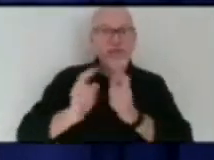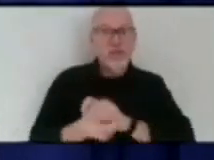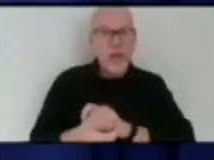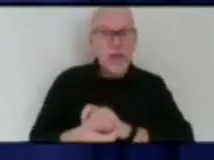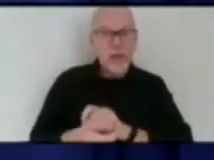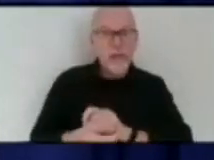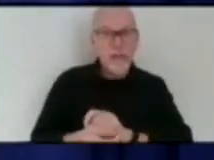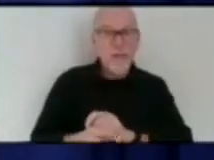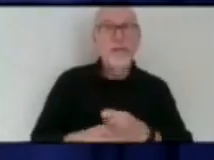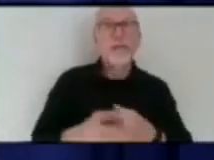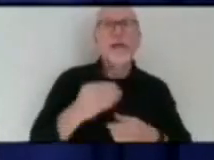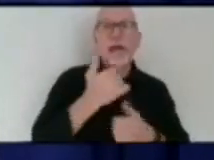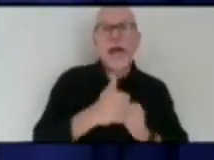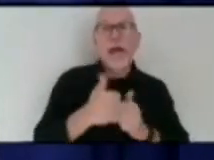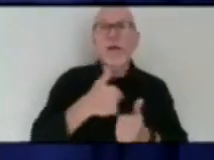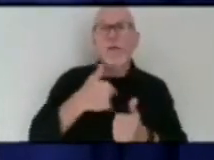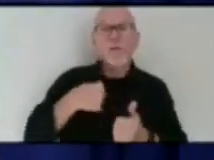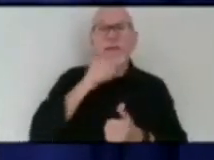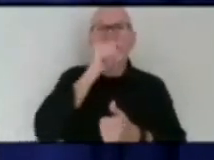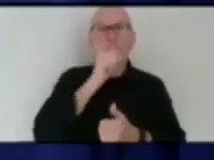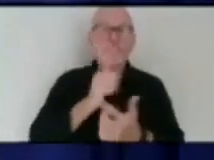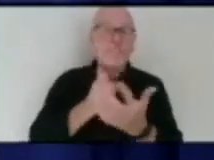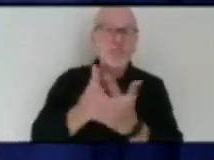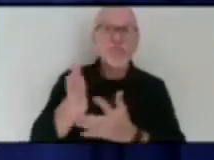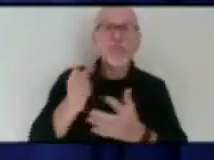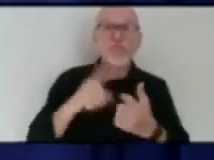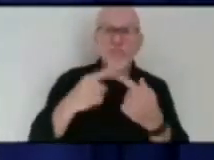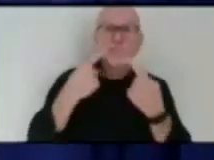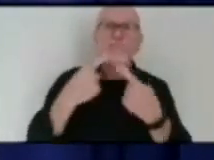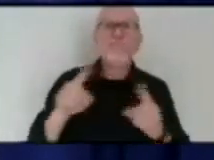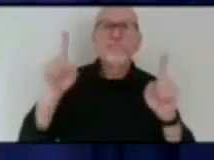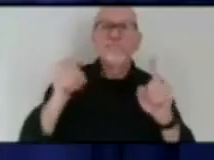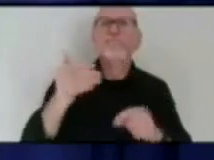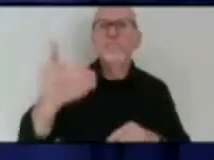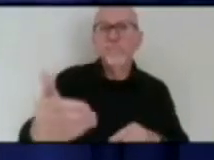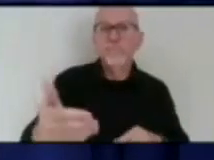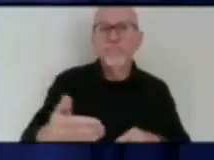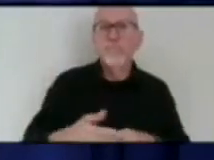we're enduring through this time to get to the other side. And so what? What